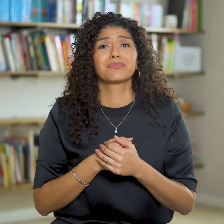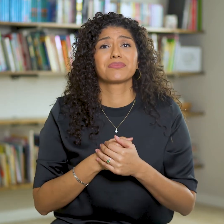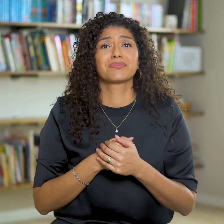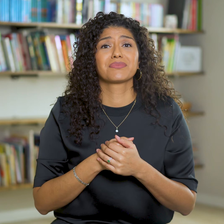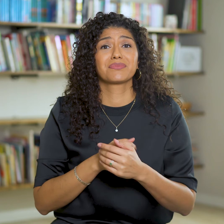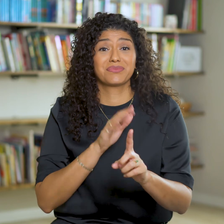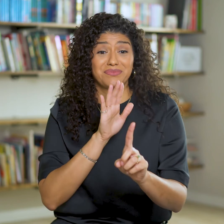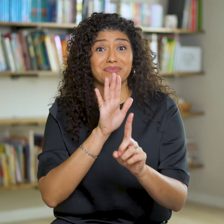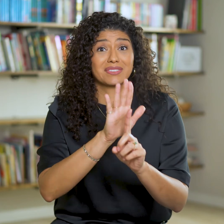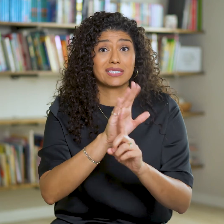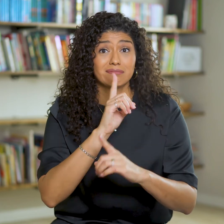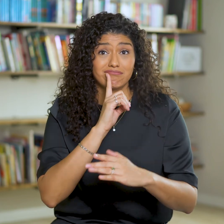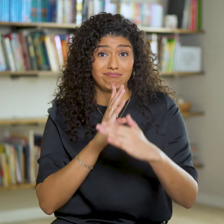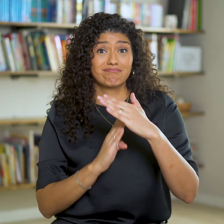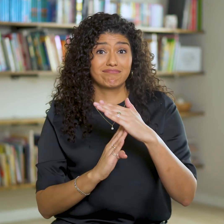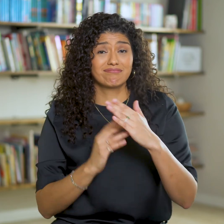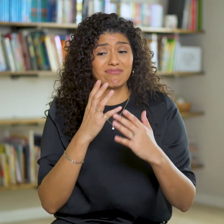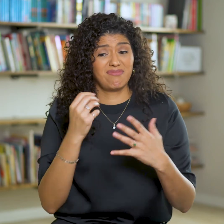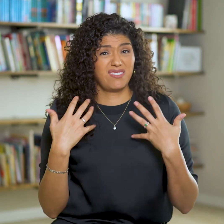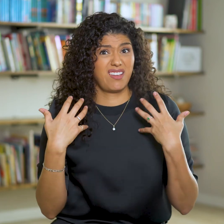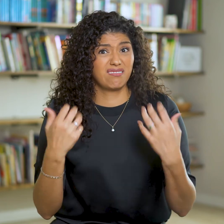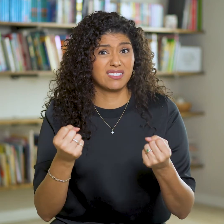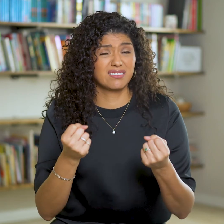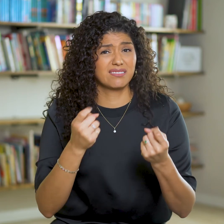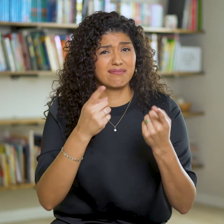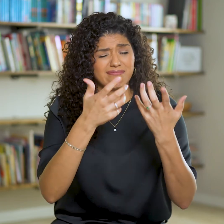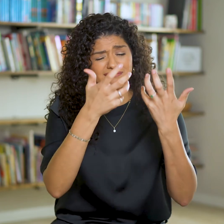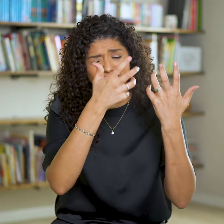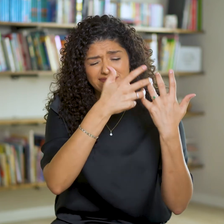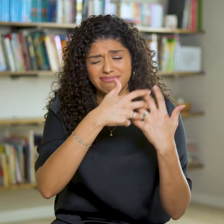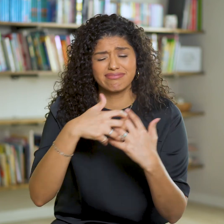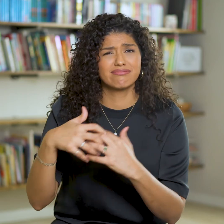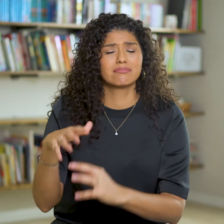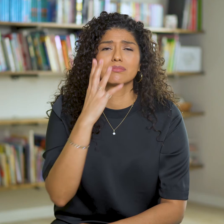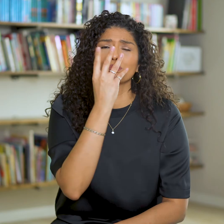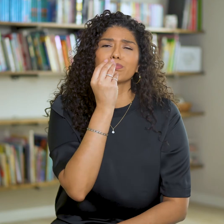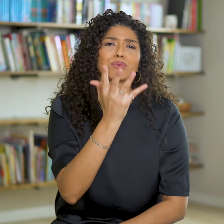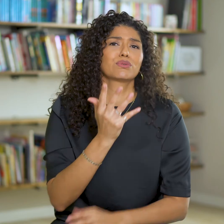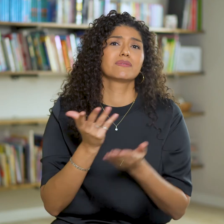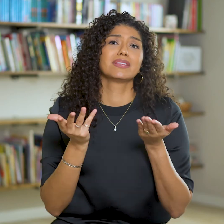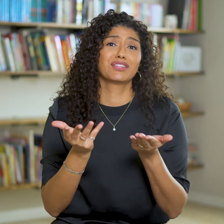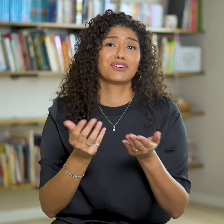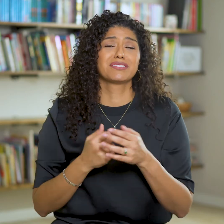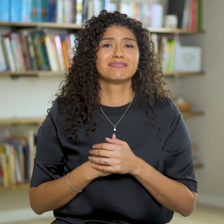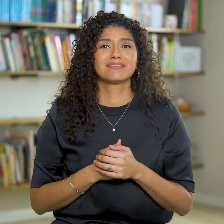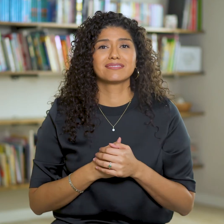David’s humility and confidence combine beautifully here!